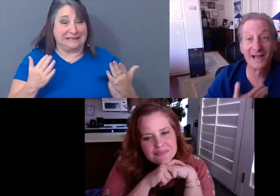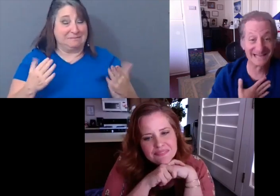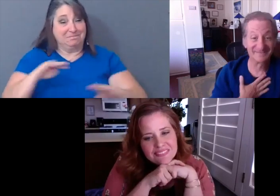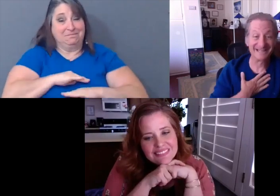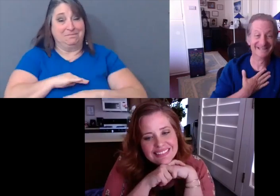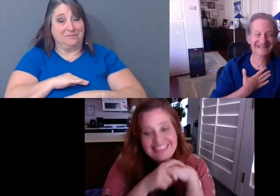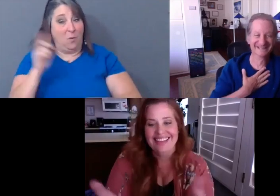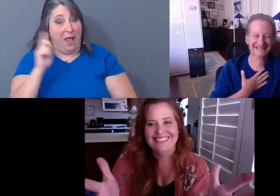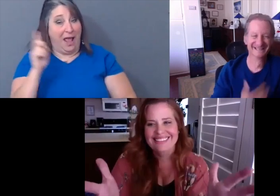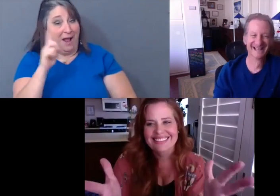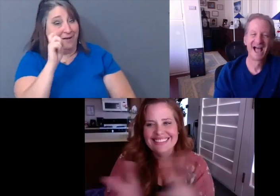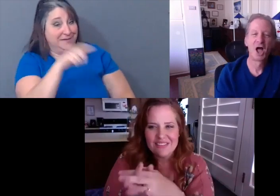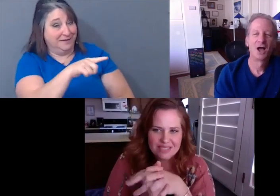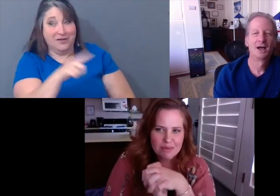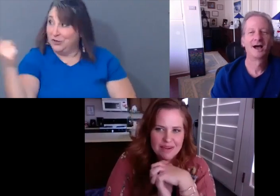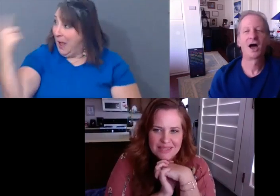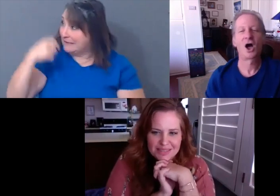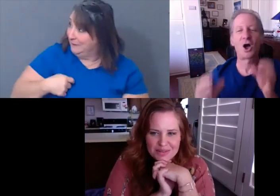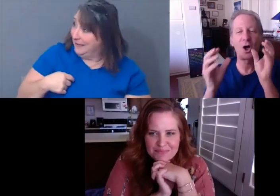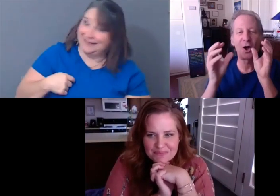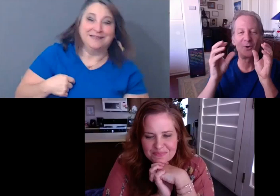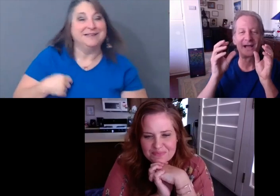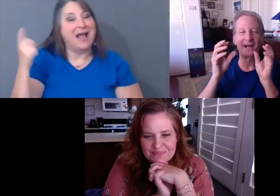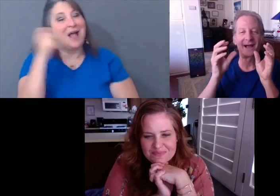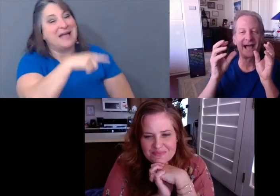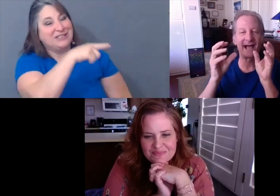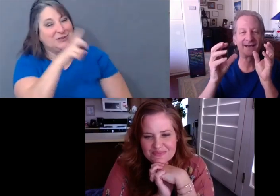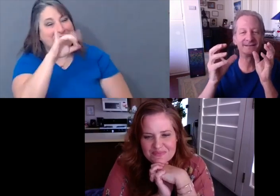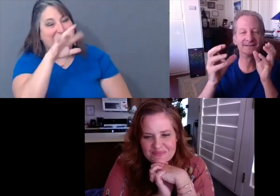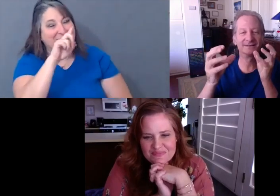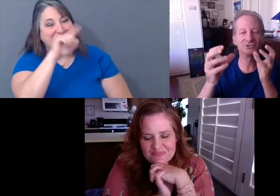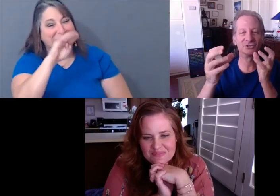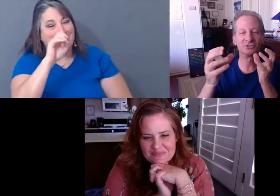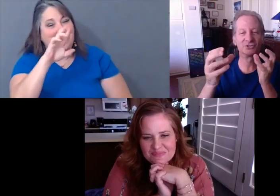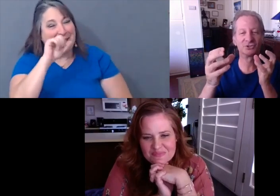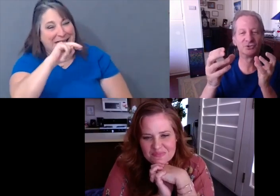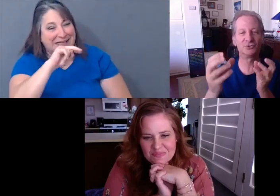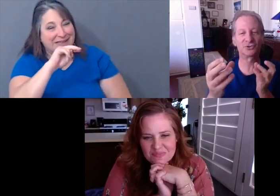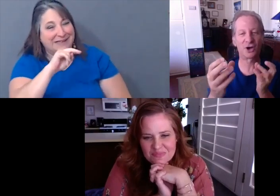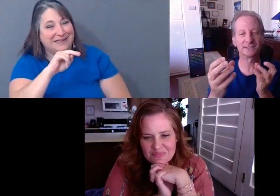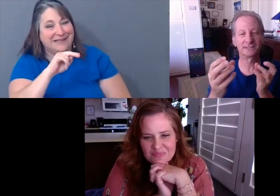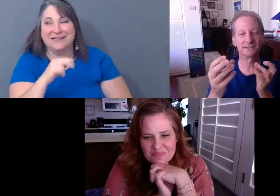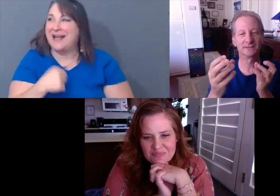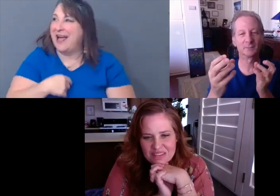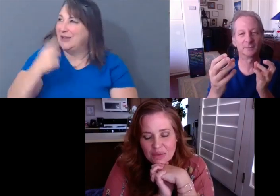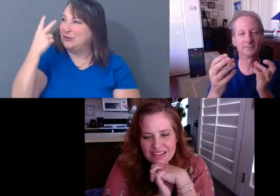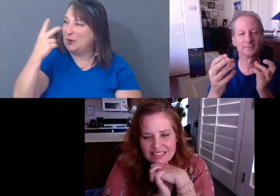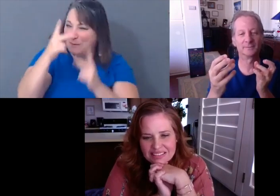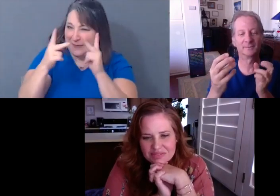Are you asking me? David, at the moment I'm asking you. Okay, I had two thoughts. Okay.